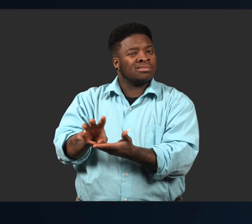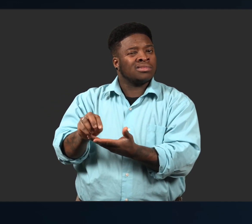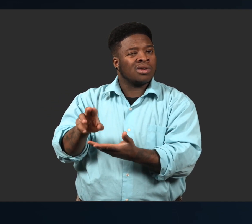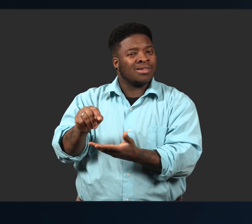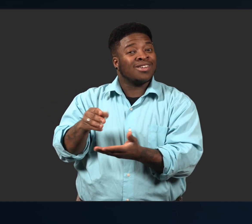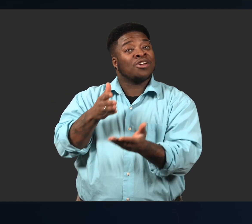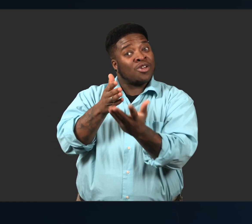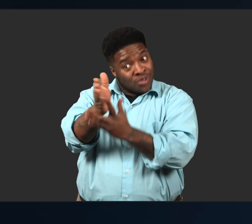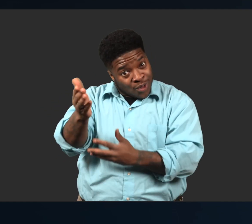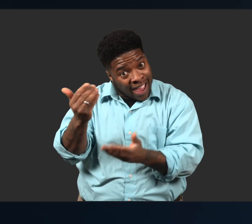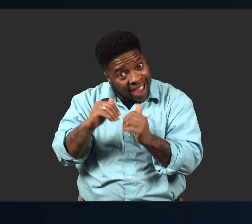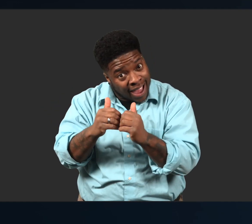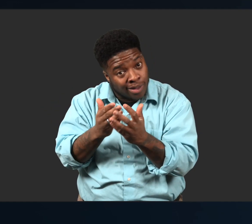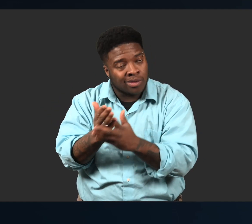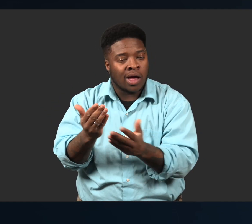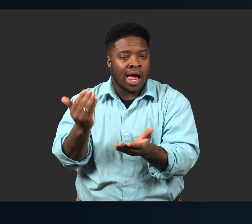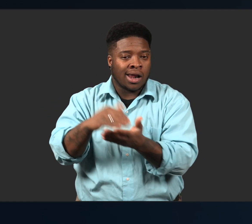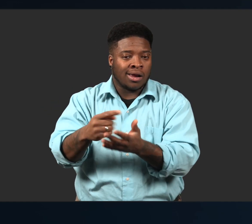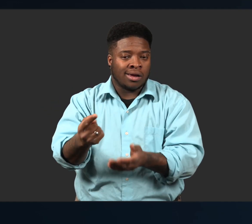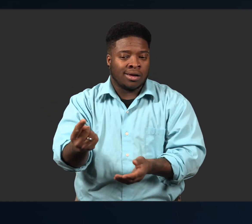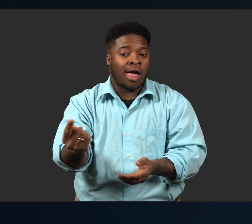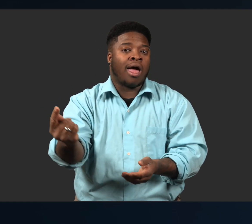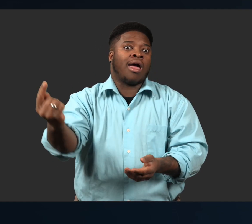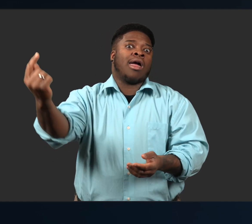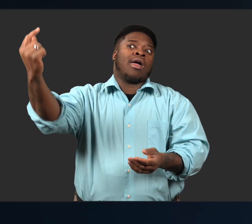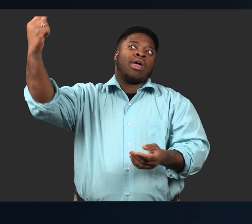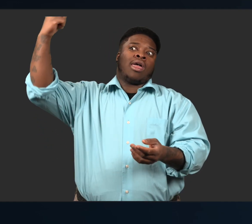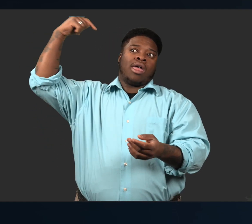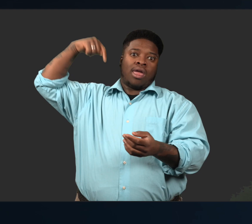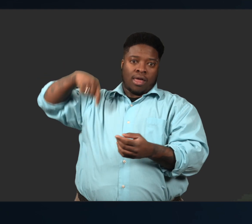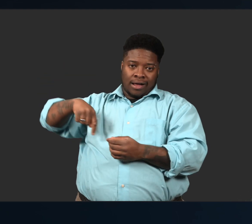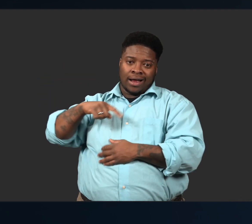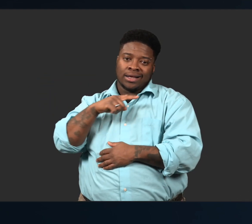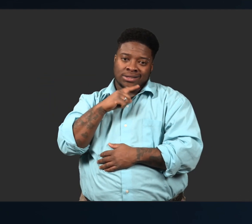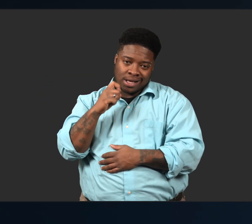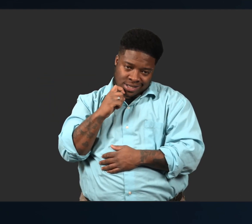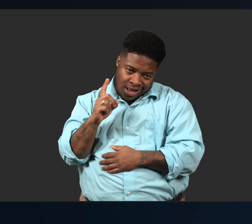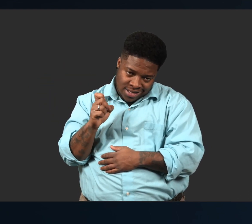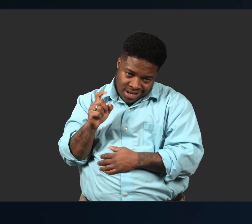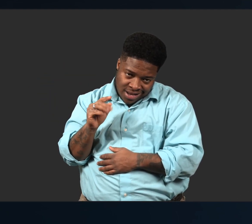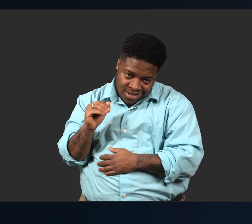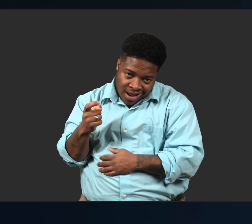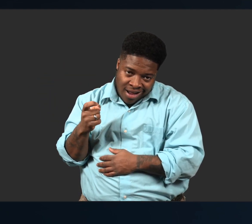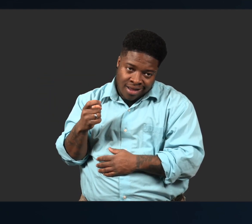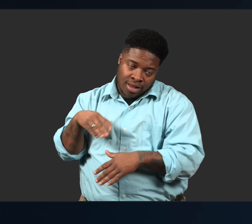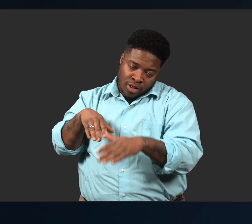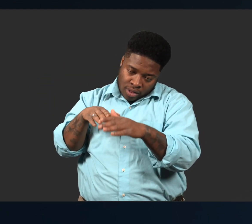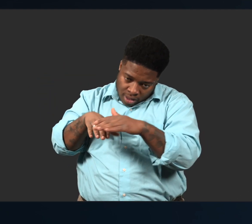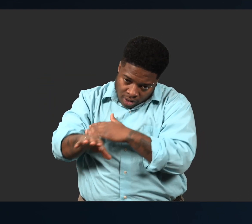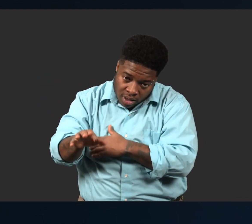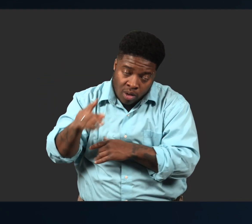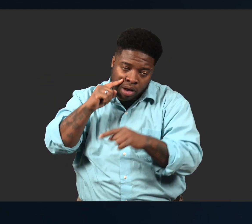When she relapses, she's kicked out of the program and has to start all over again with detox.